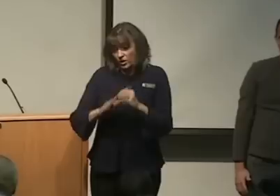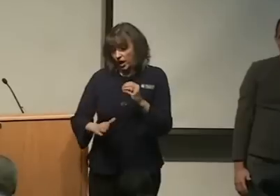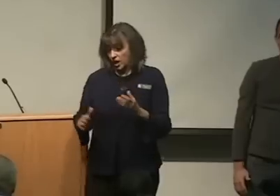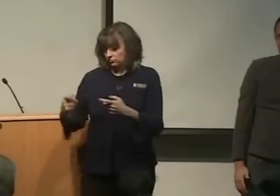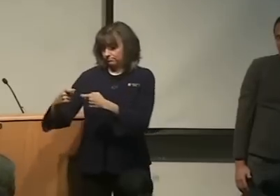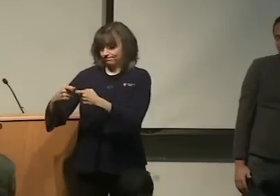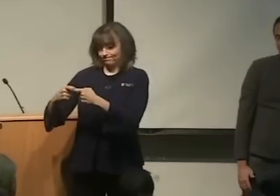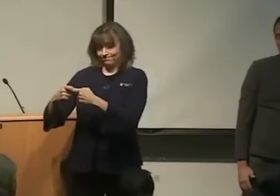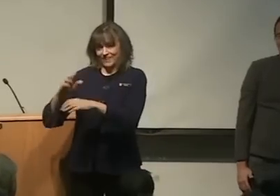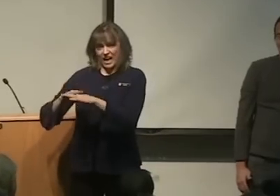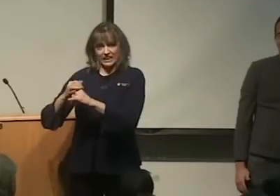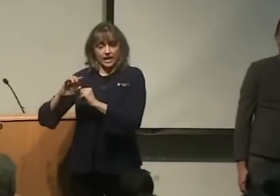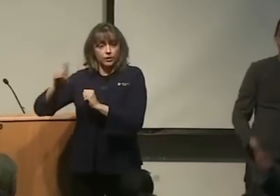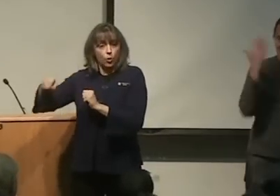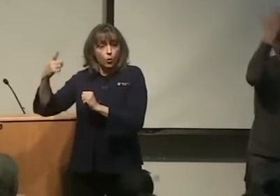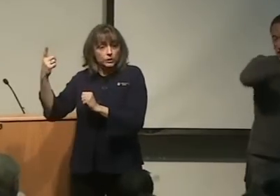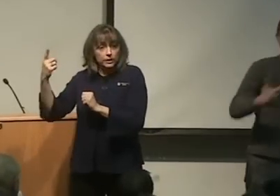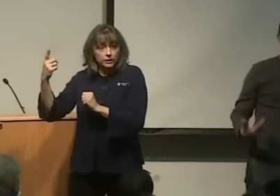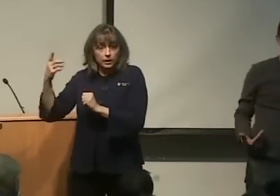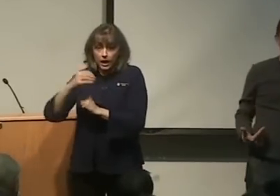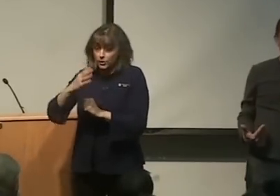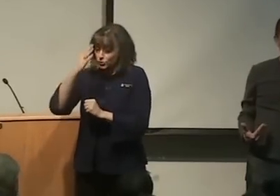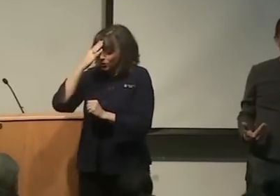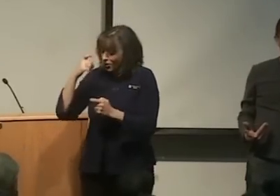And, frankly, online they can get a talking head, right?